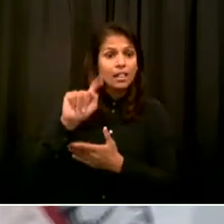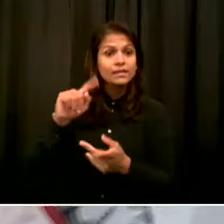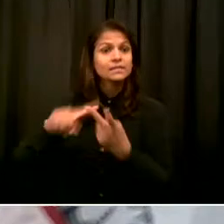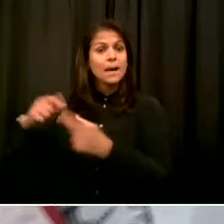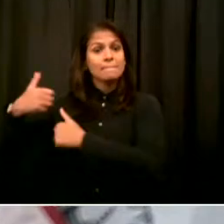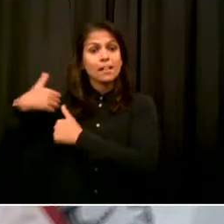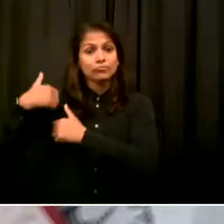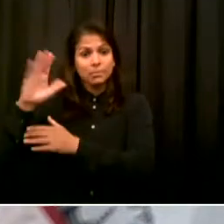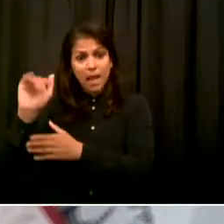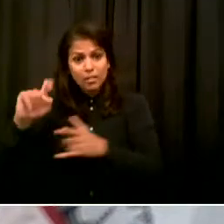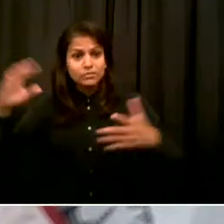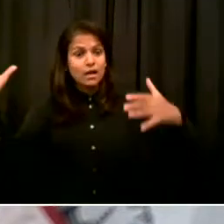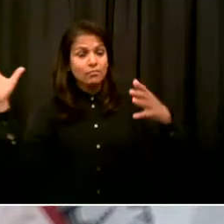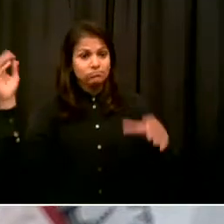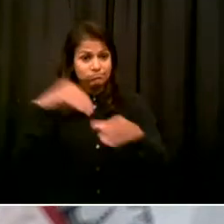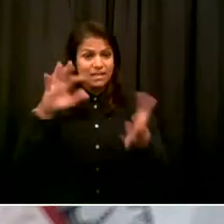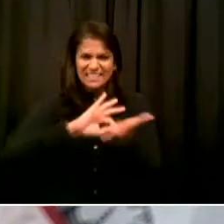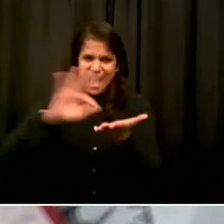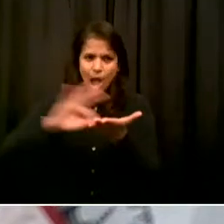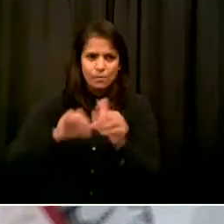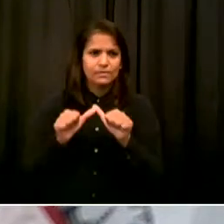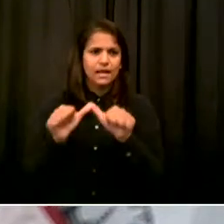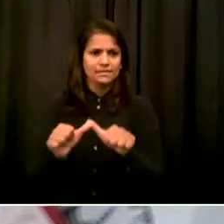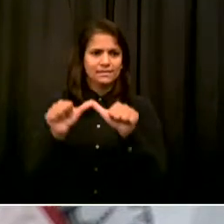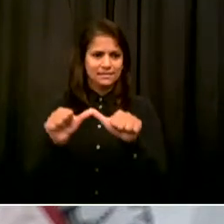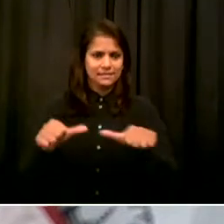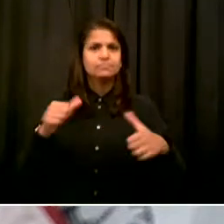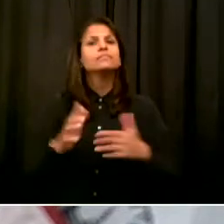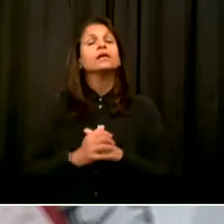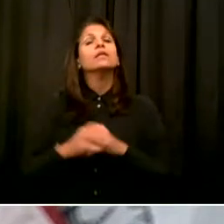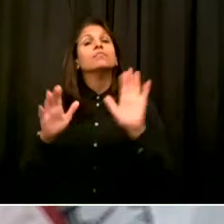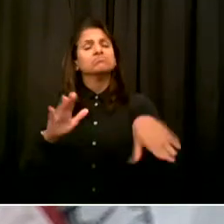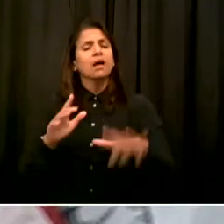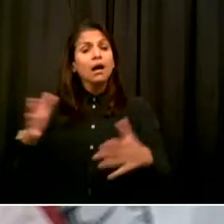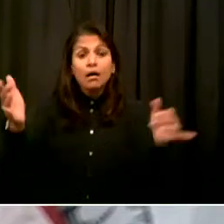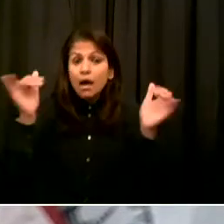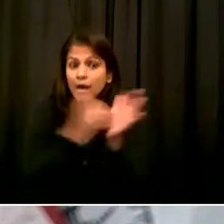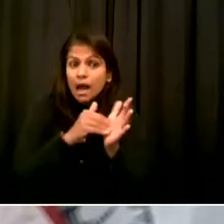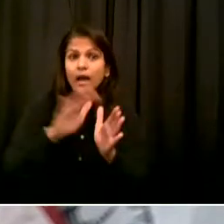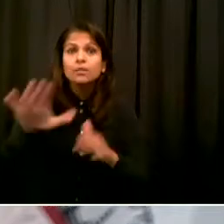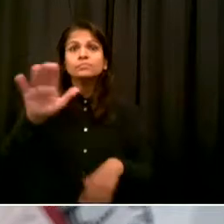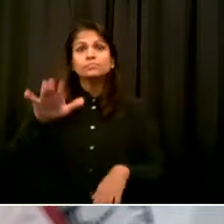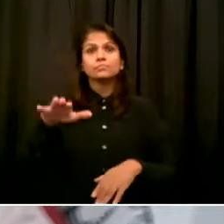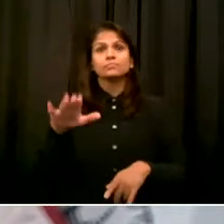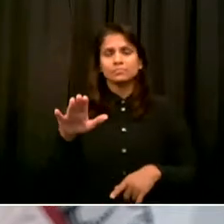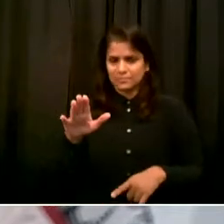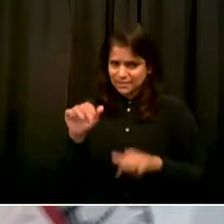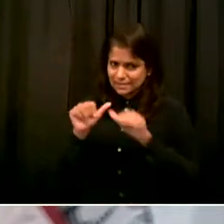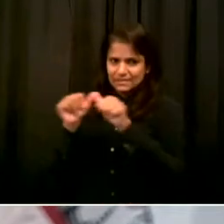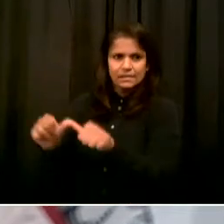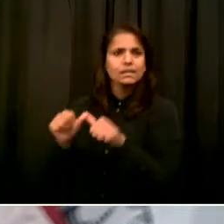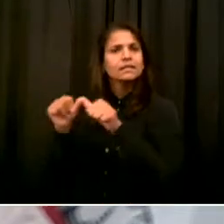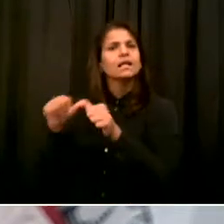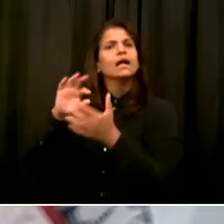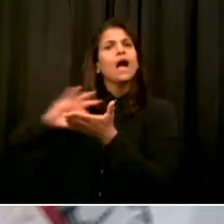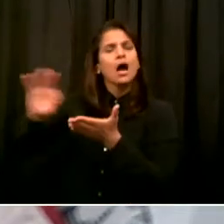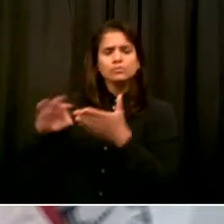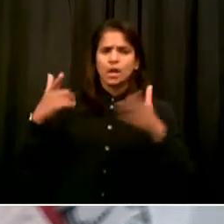COTINNUNU.ES PEOPLE ALL OVER THE COUNTRY TURNED OUT IN RECORD NUMBERS AND THAT IS AMAZING AND GOOD